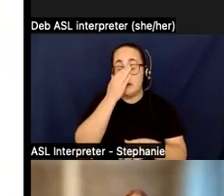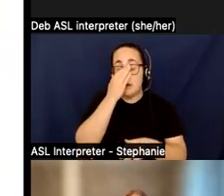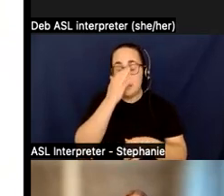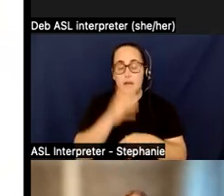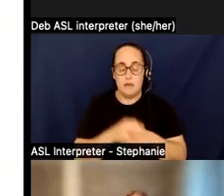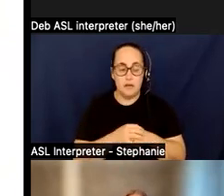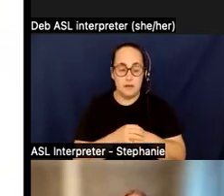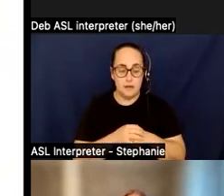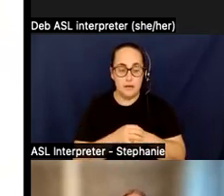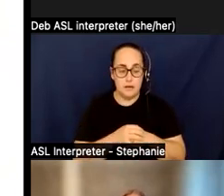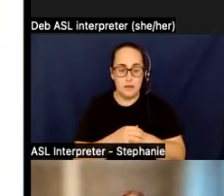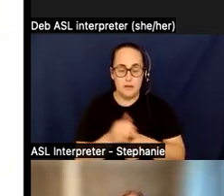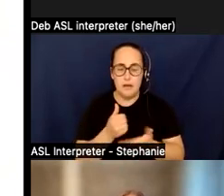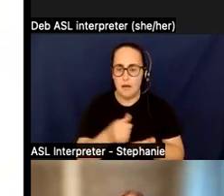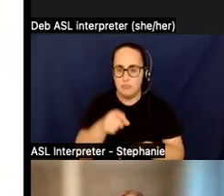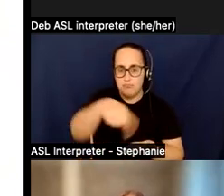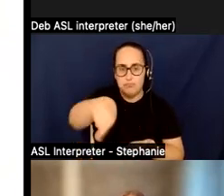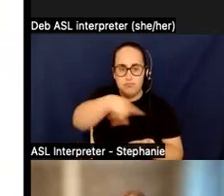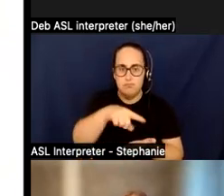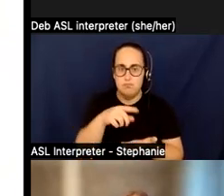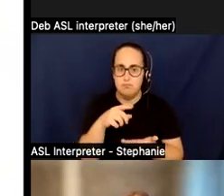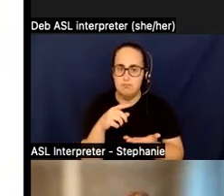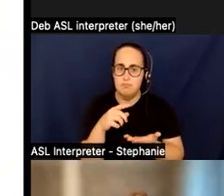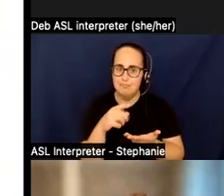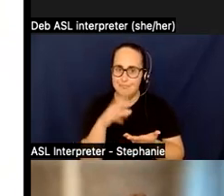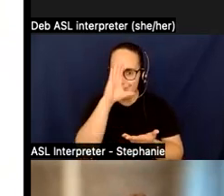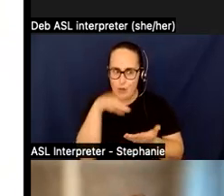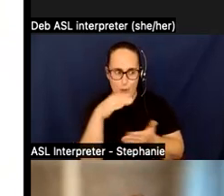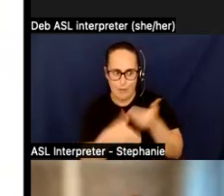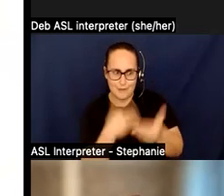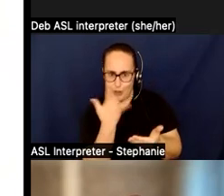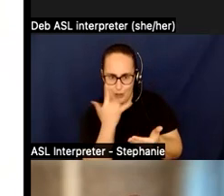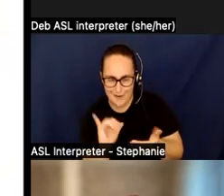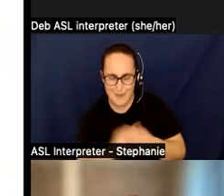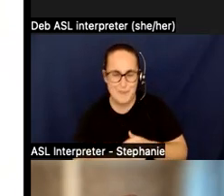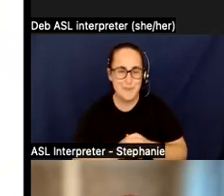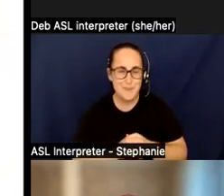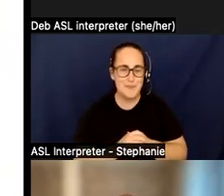what happens after you submit your proposal. So, all of the applications are reviewed by